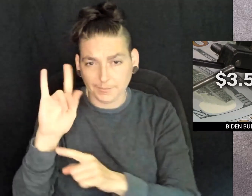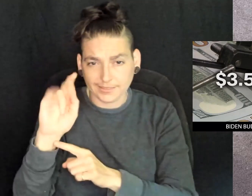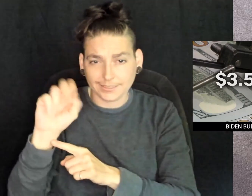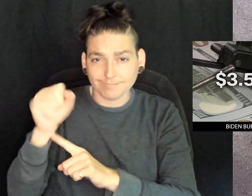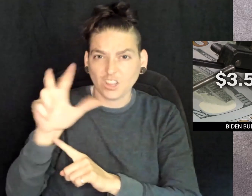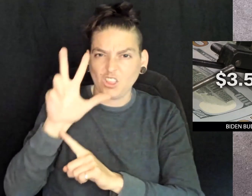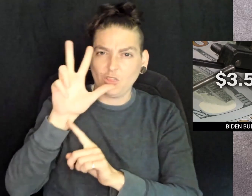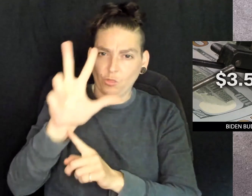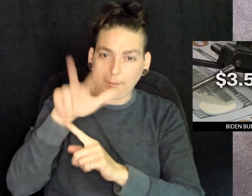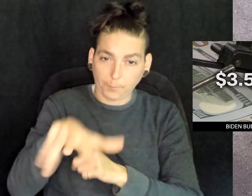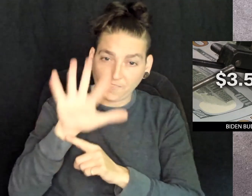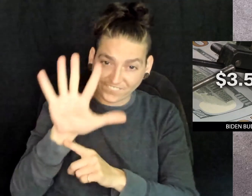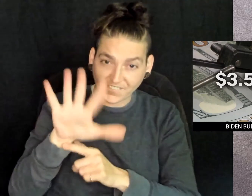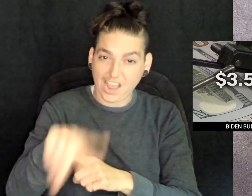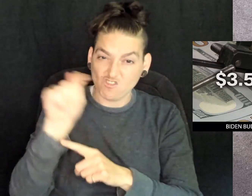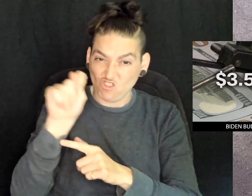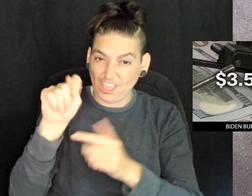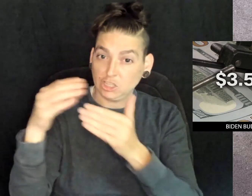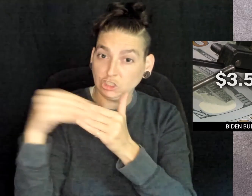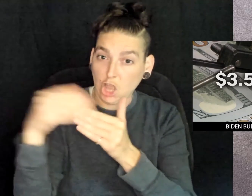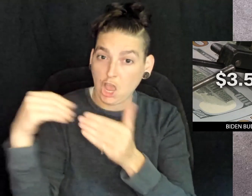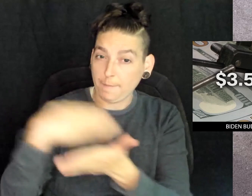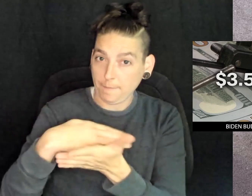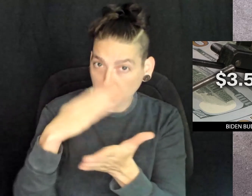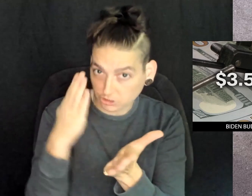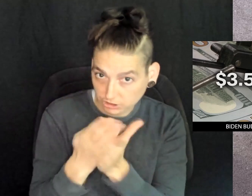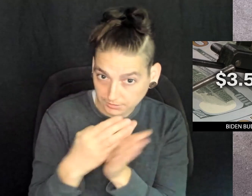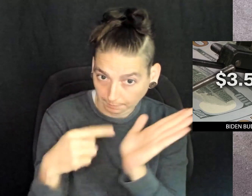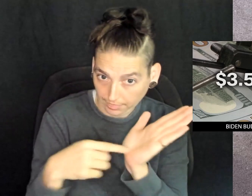Senate Democrats were back on the hill today battling it out